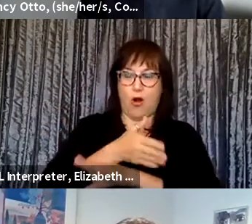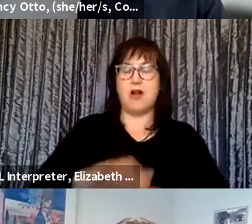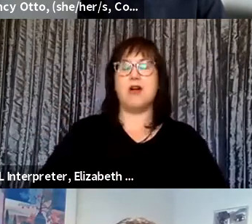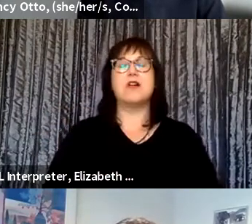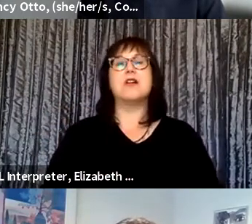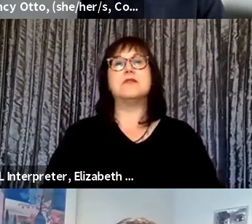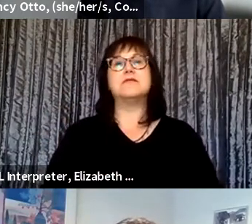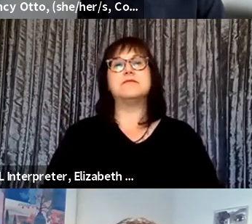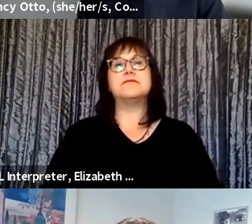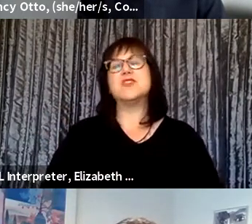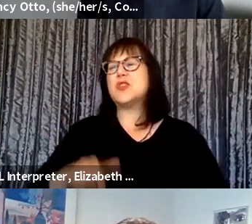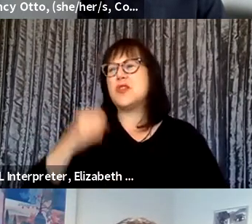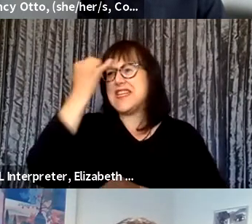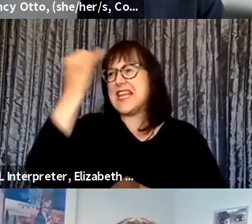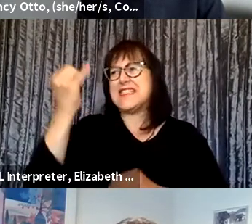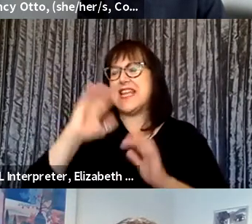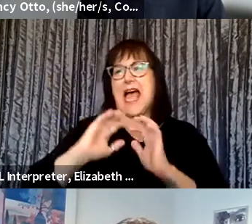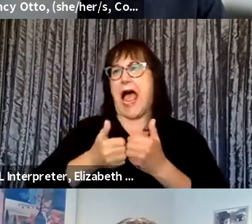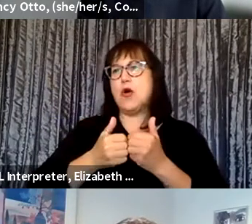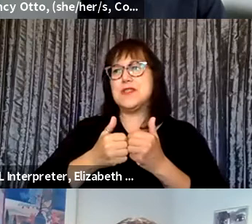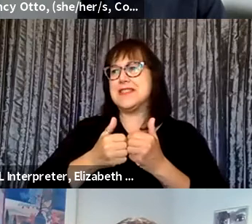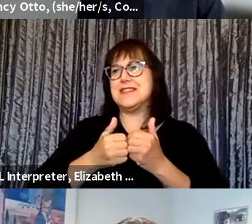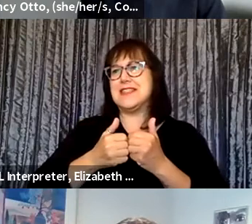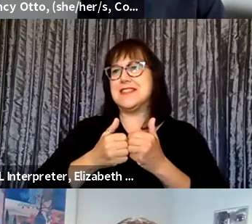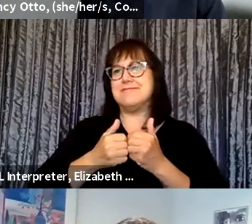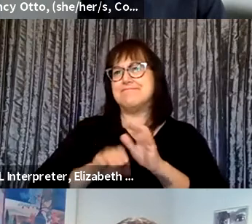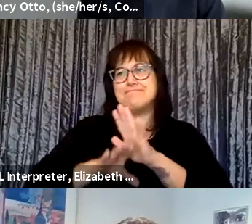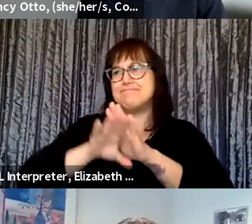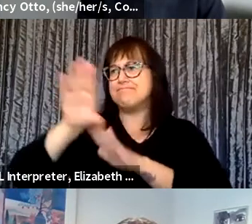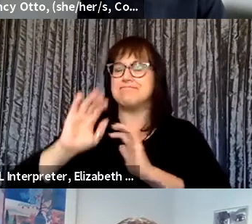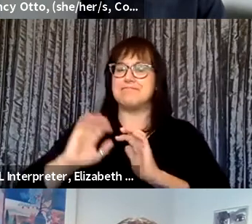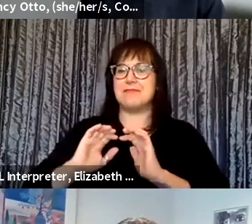how did this idea come together, and how did your role on it emerge?